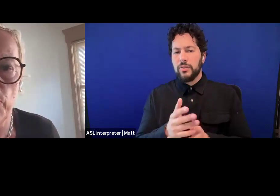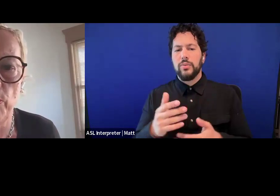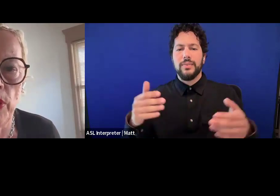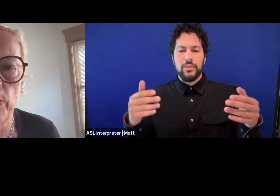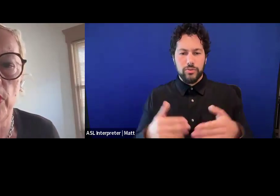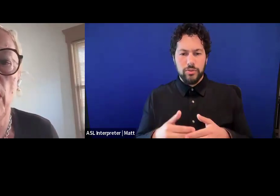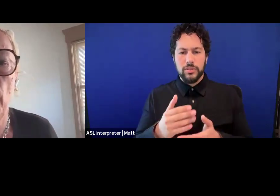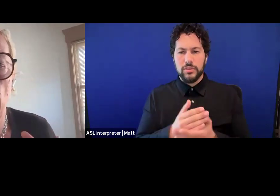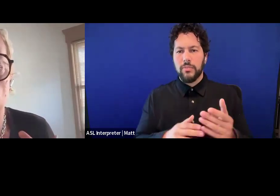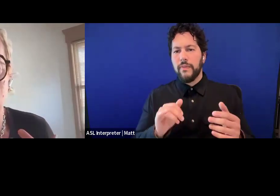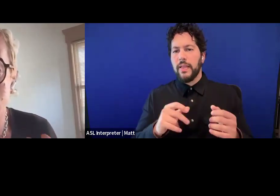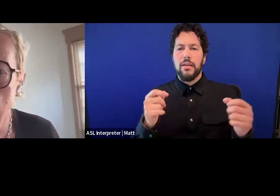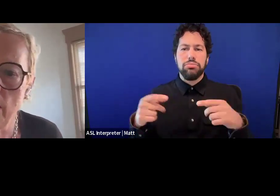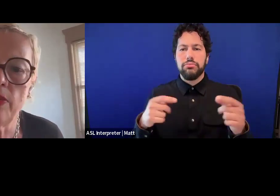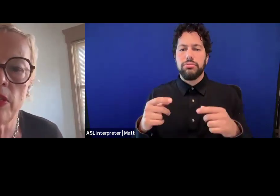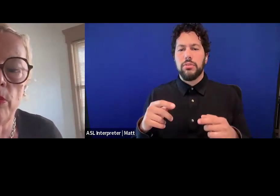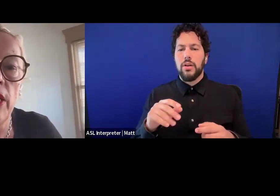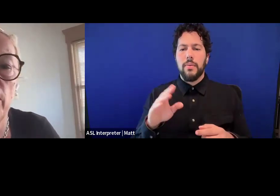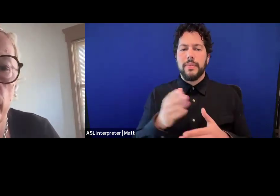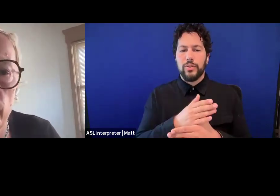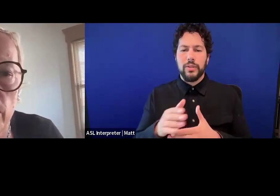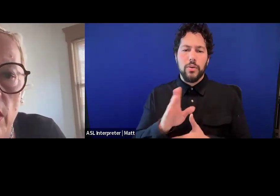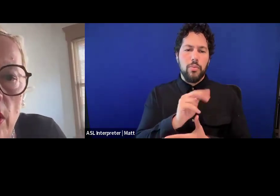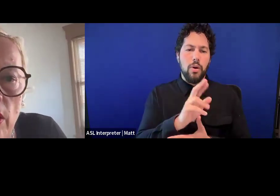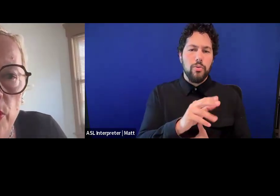Between Barbara and Angela Davis and many others.